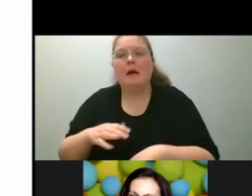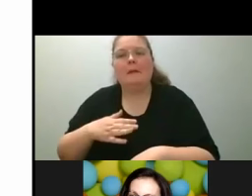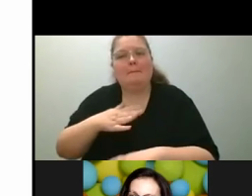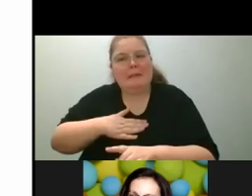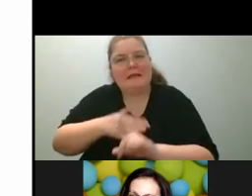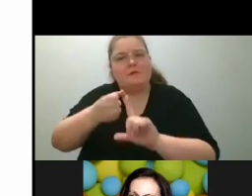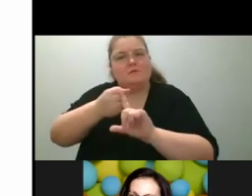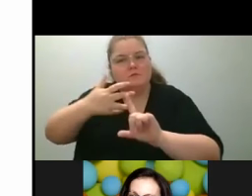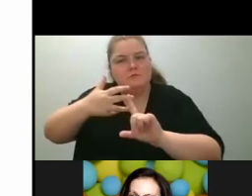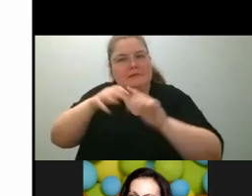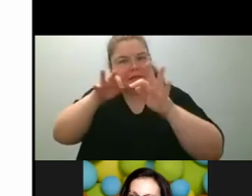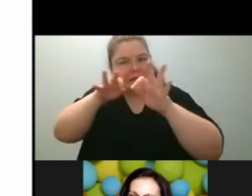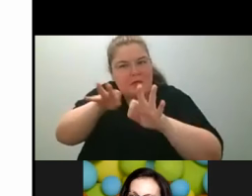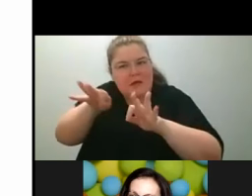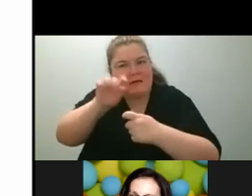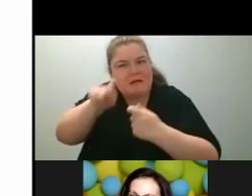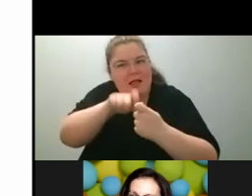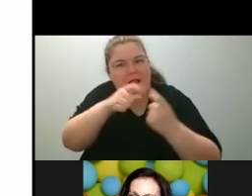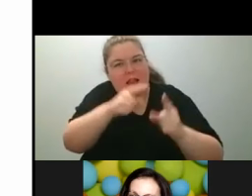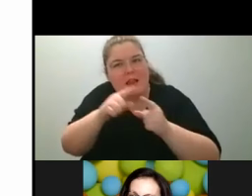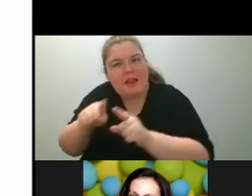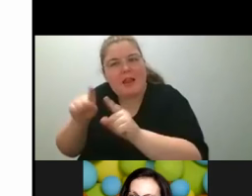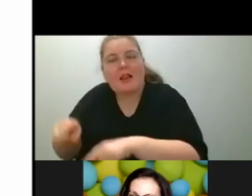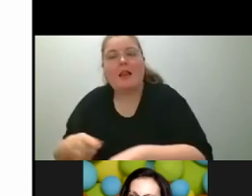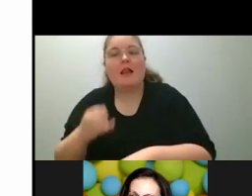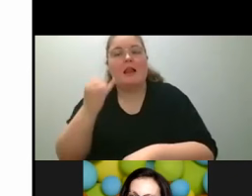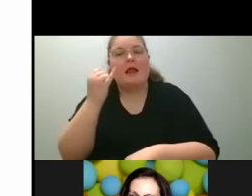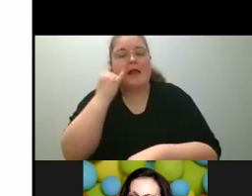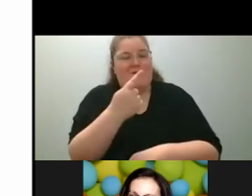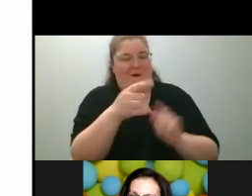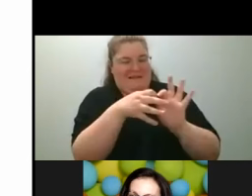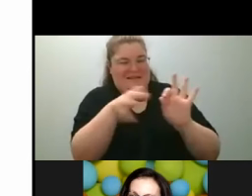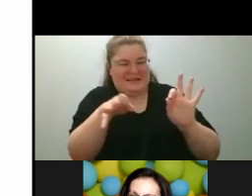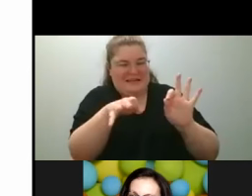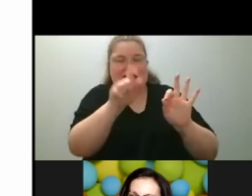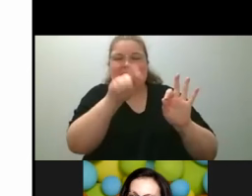Letting us know that a sentence, you know would benefit from some changes is very different